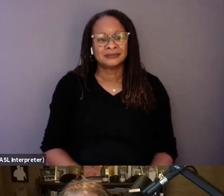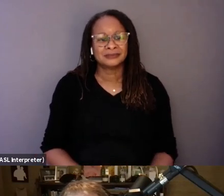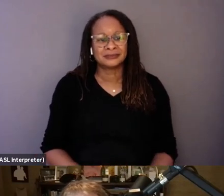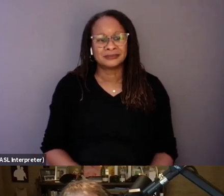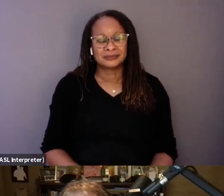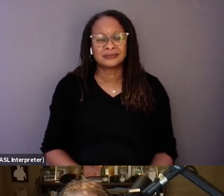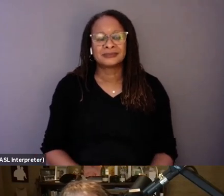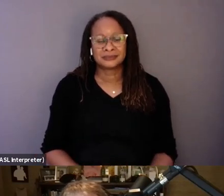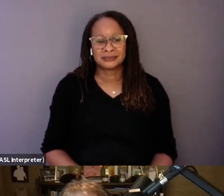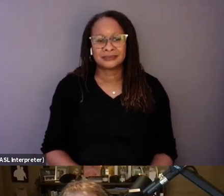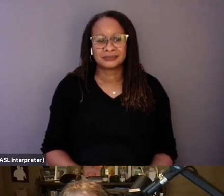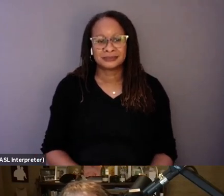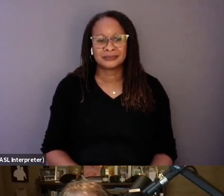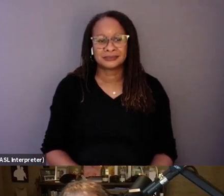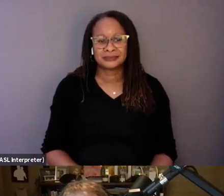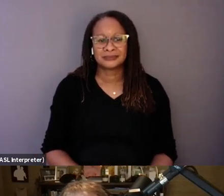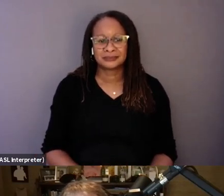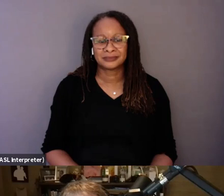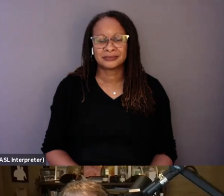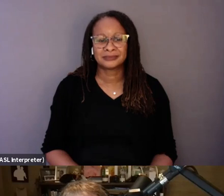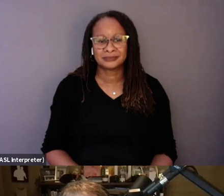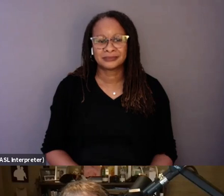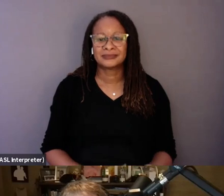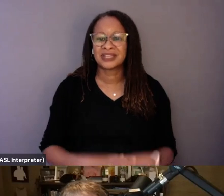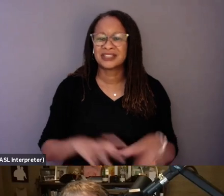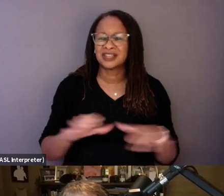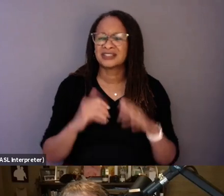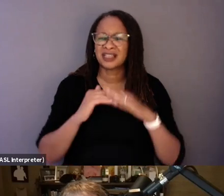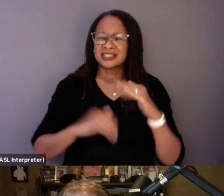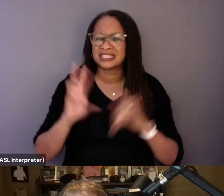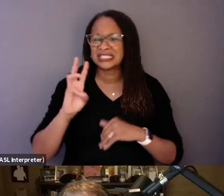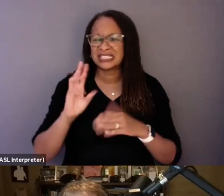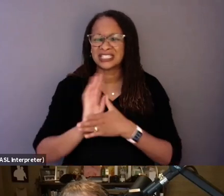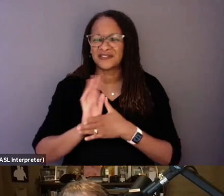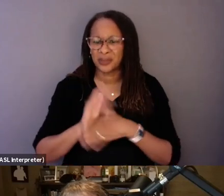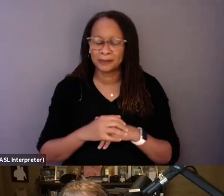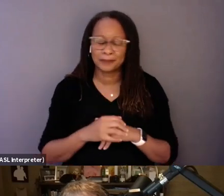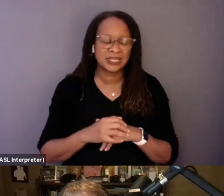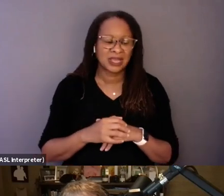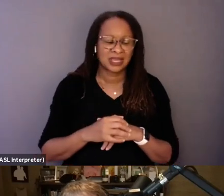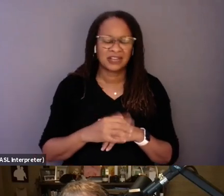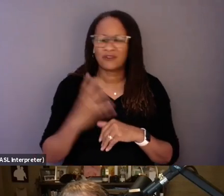It's under a half a dozen films in four years or so, five years and you're really finding that